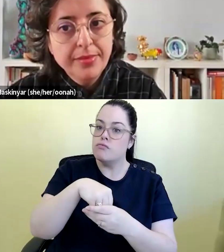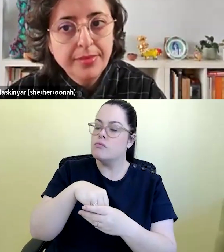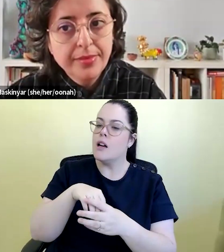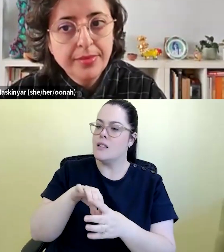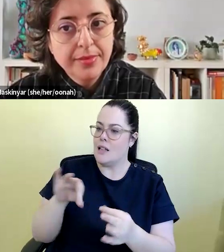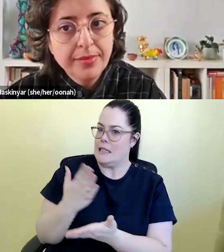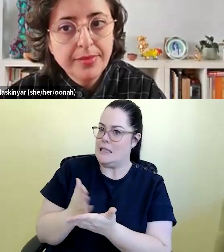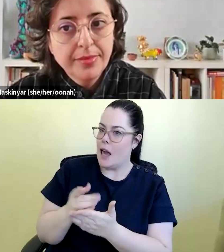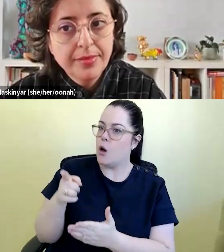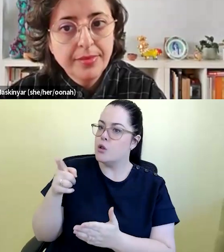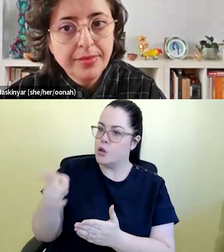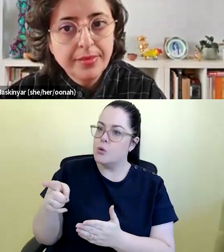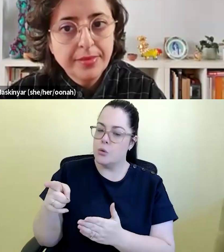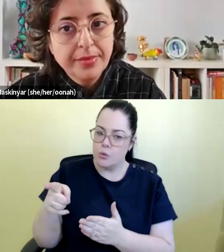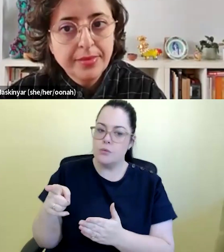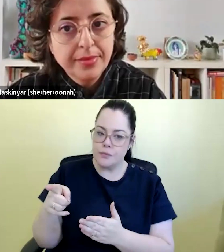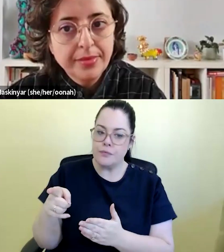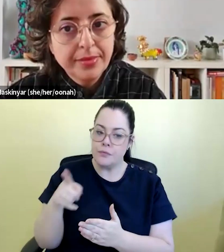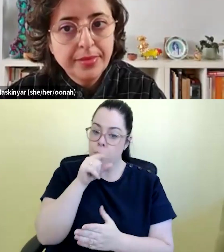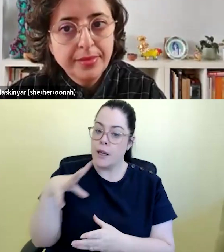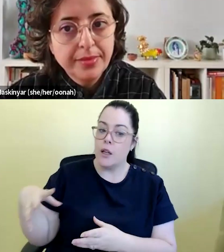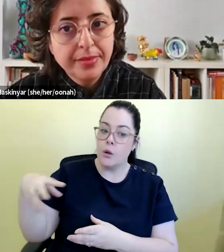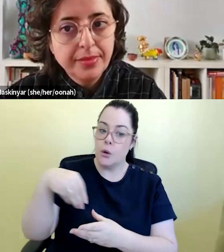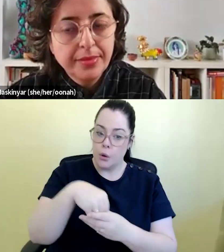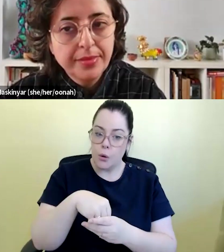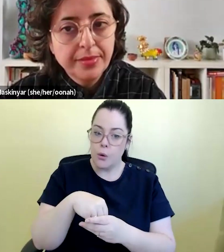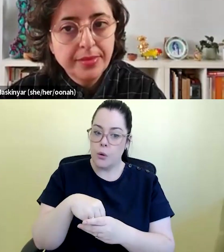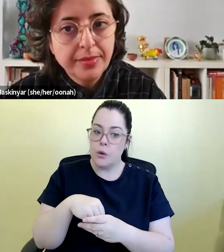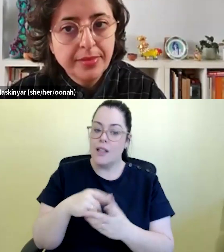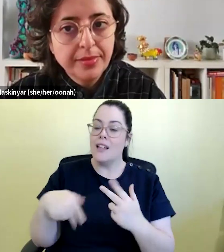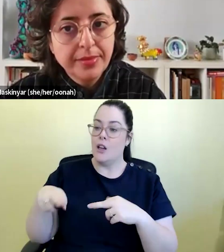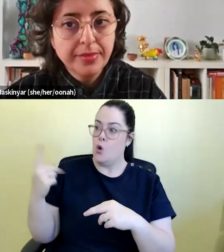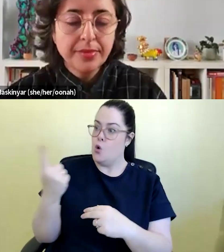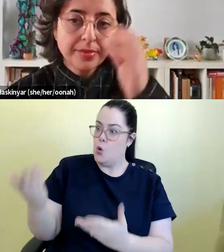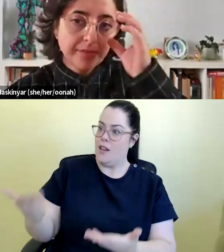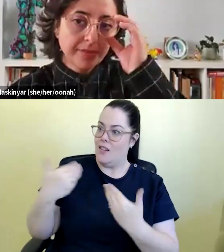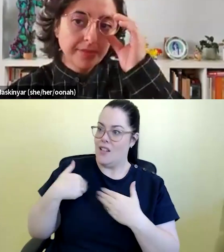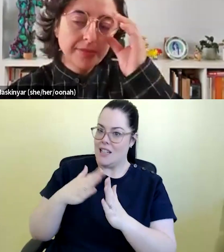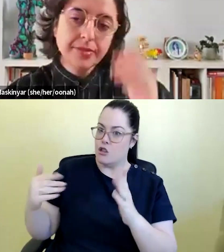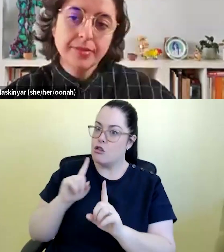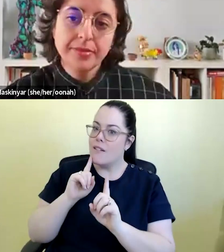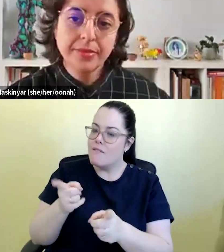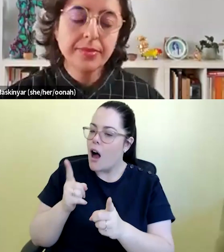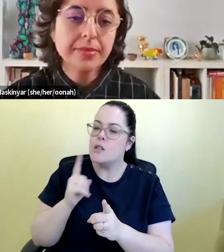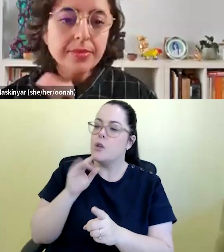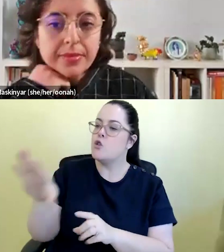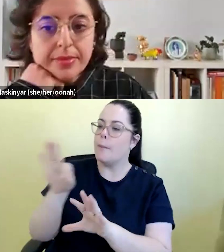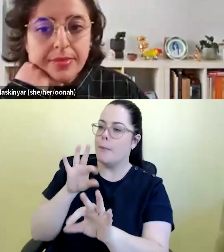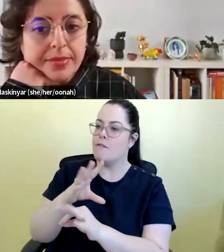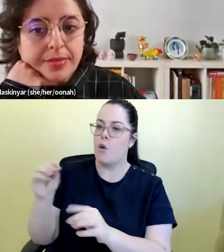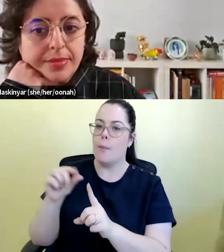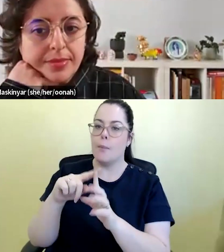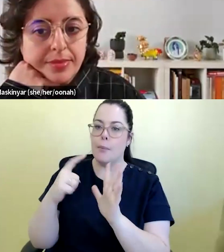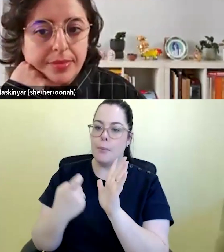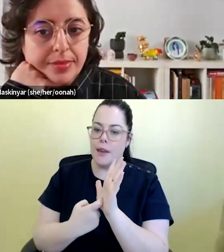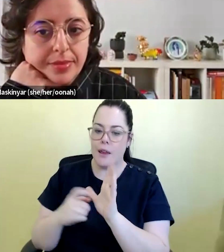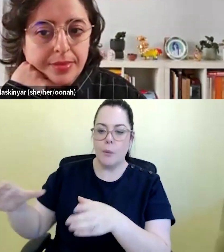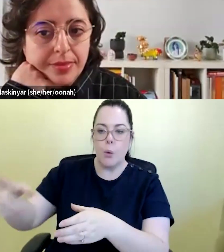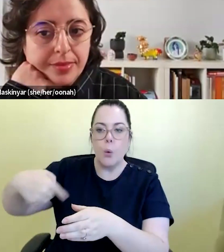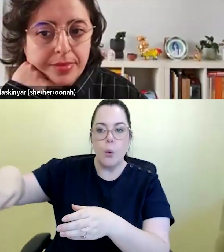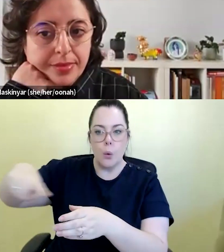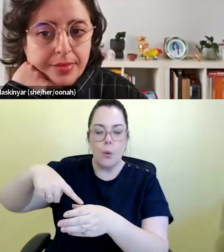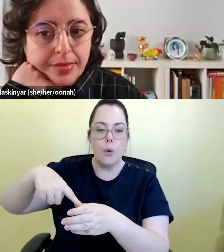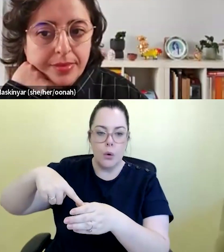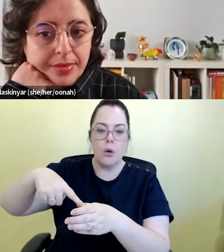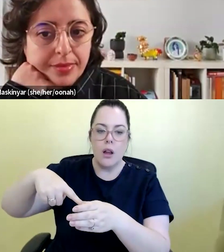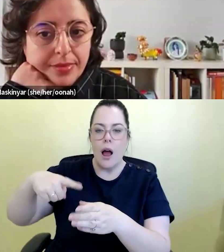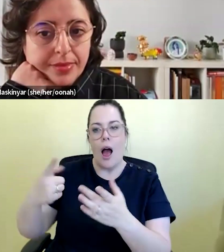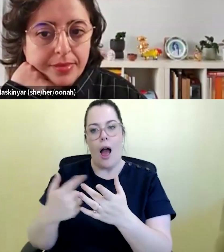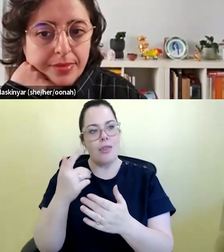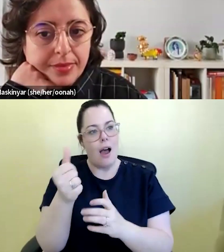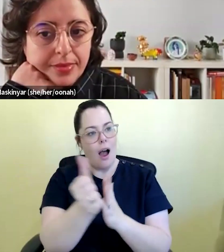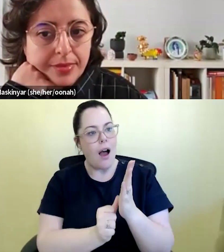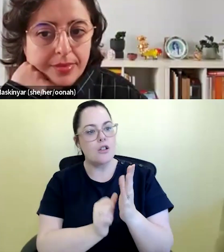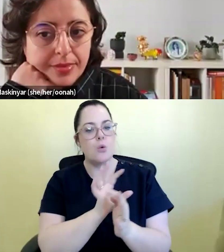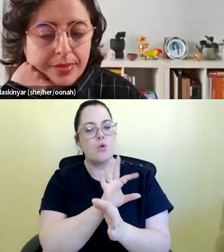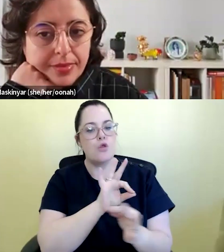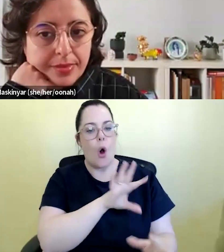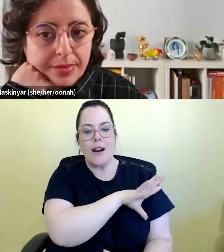They are generally not from those people, and much further afield, and not necessarily applying. So